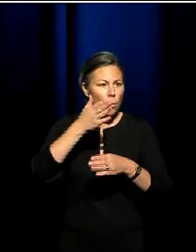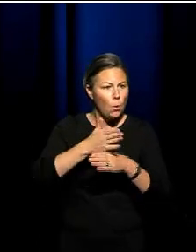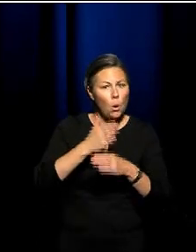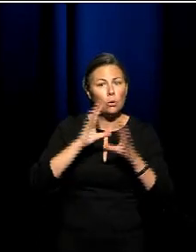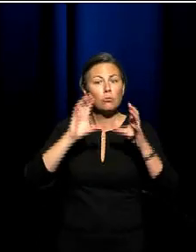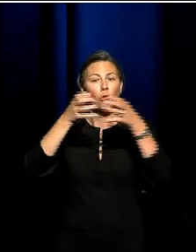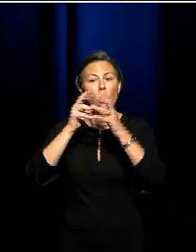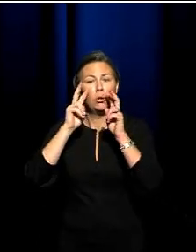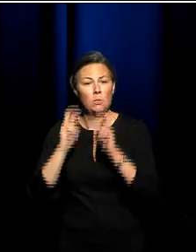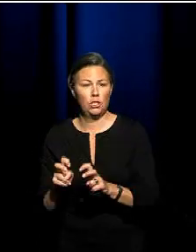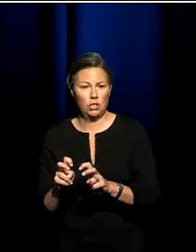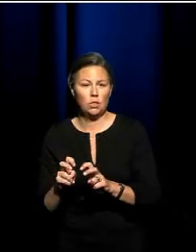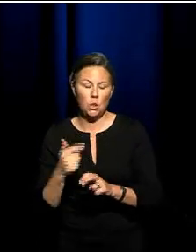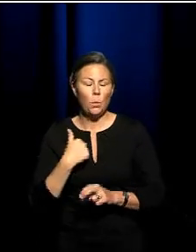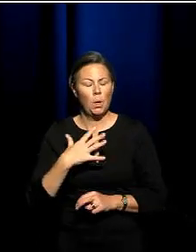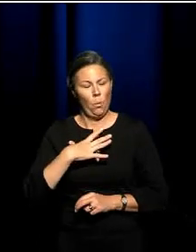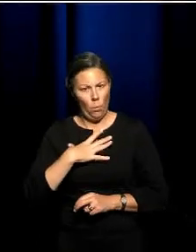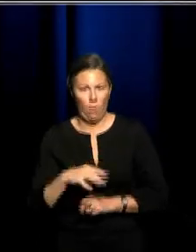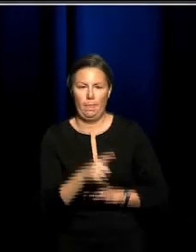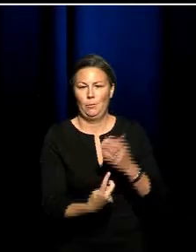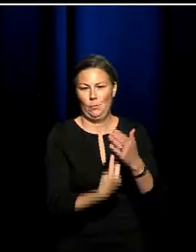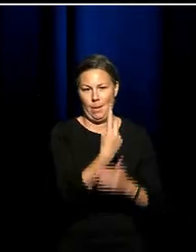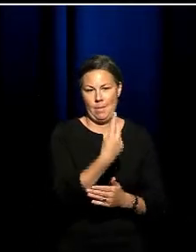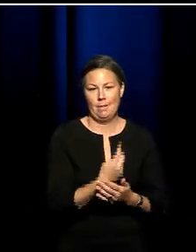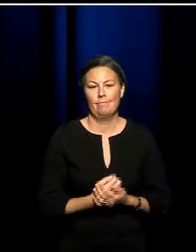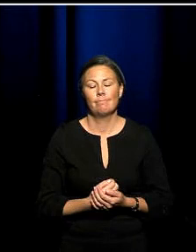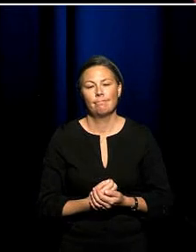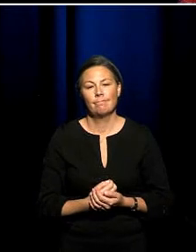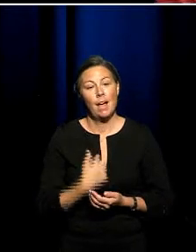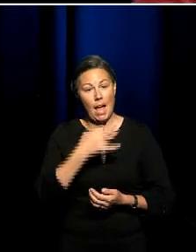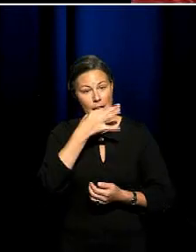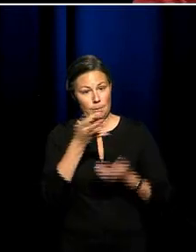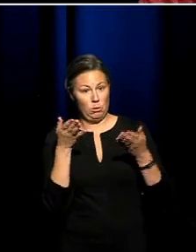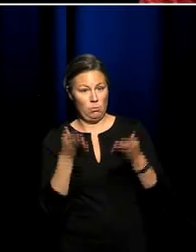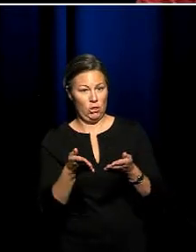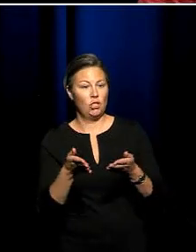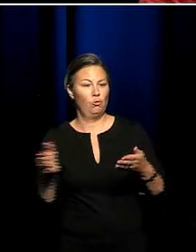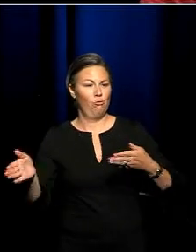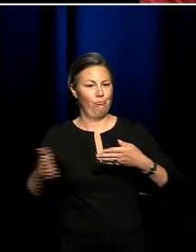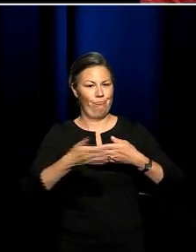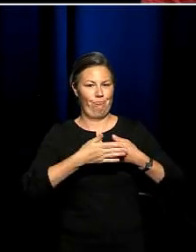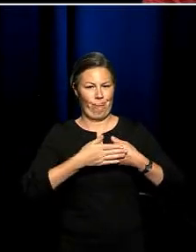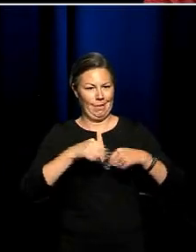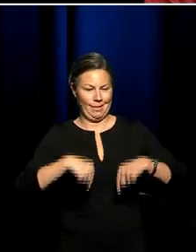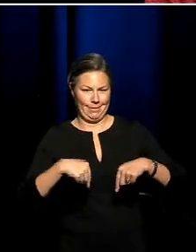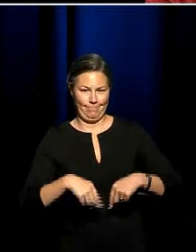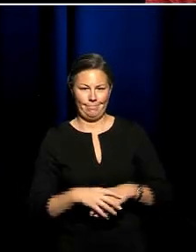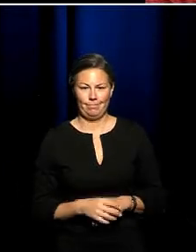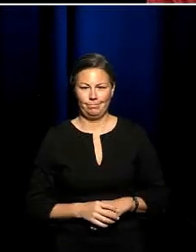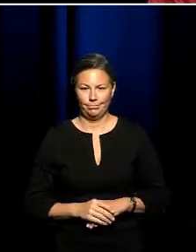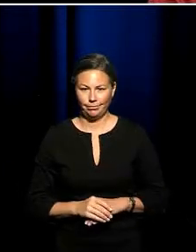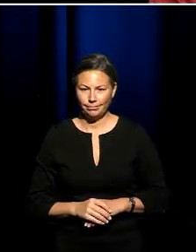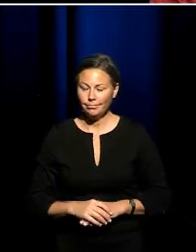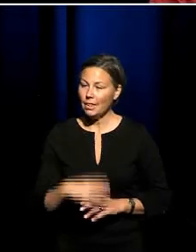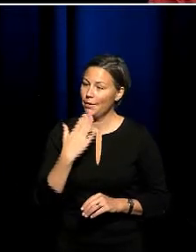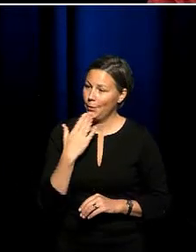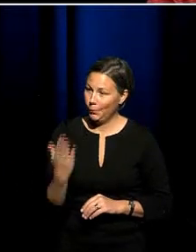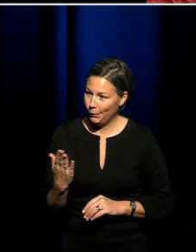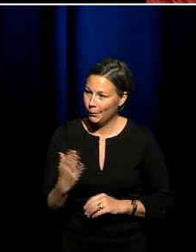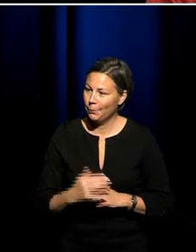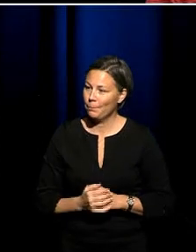Thank you Ms Treston on behalf of the Commission